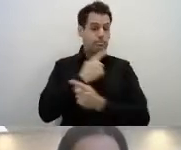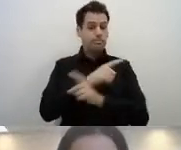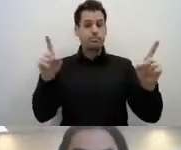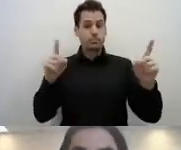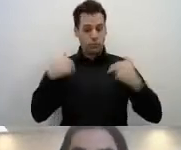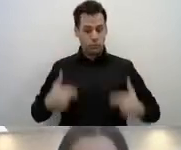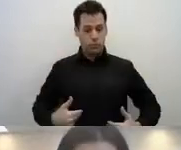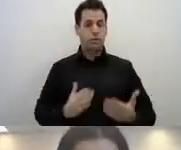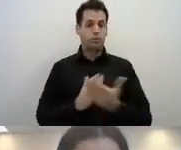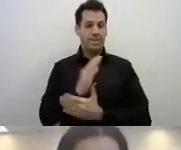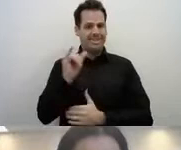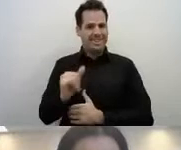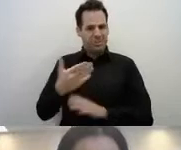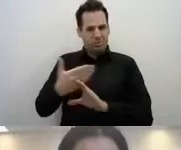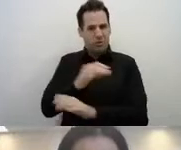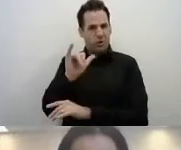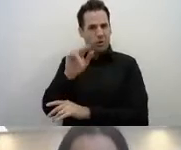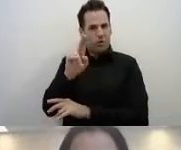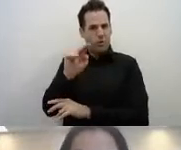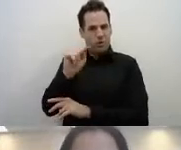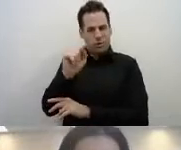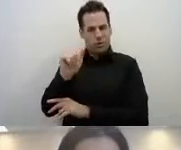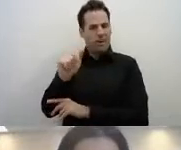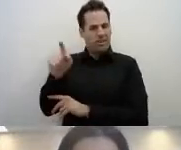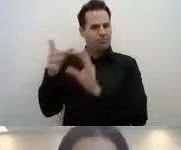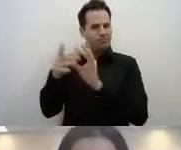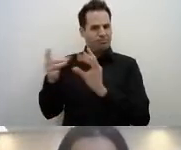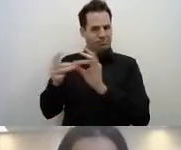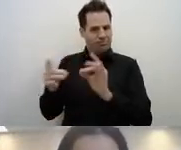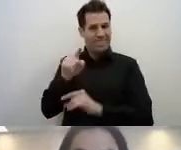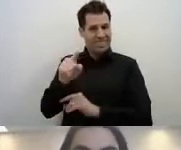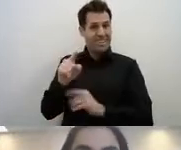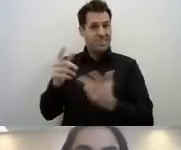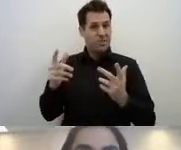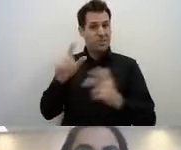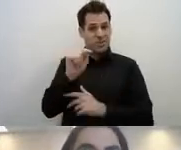yota mentioned earlier an international treaty and it's really a foundational principle across